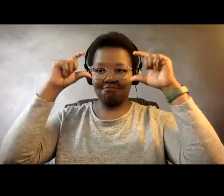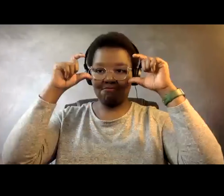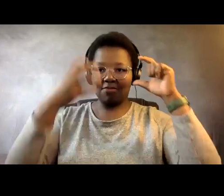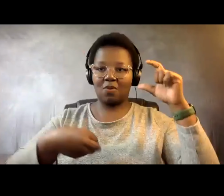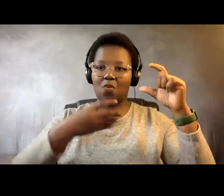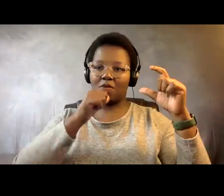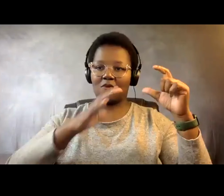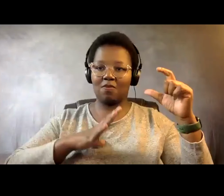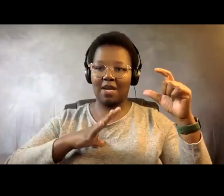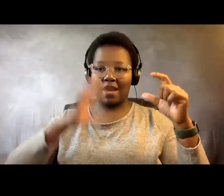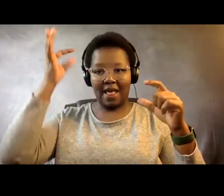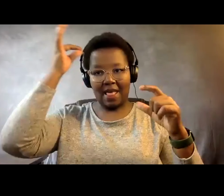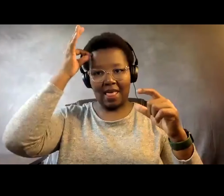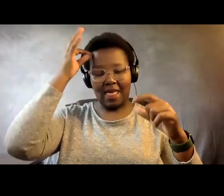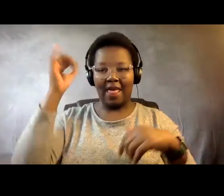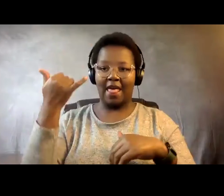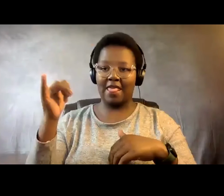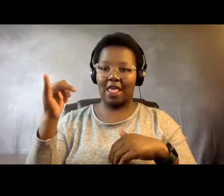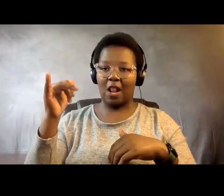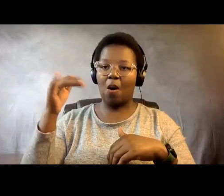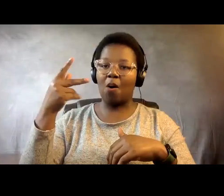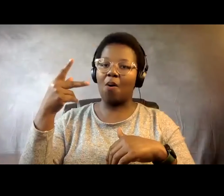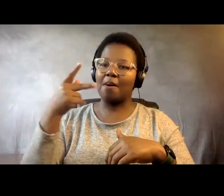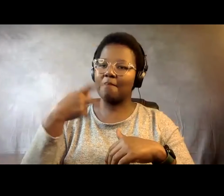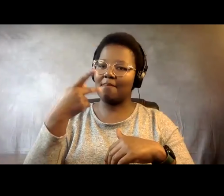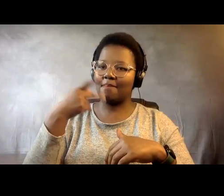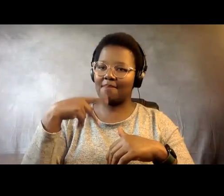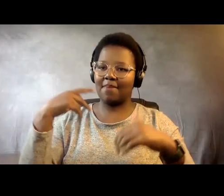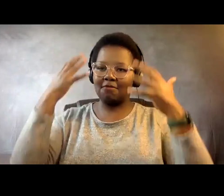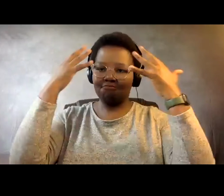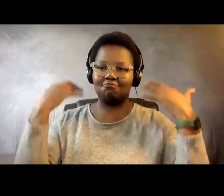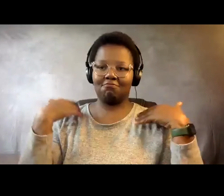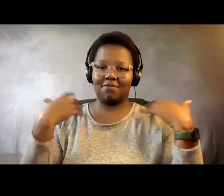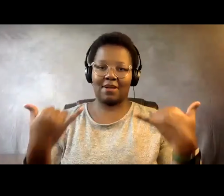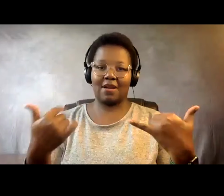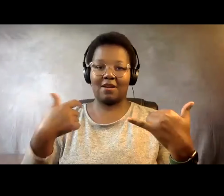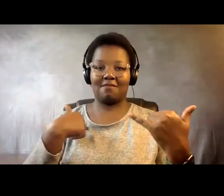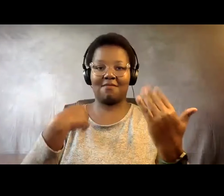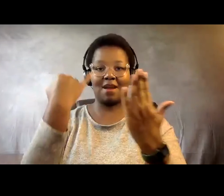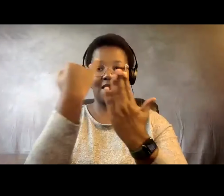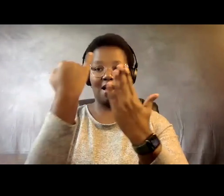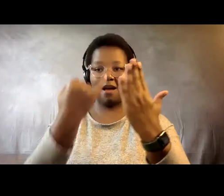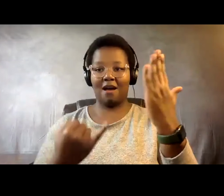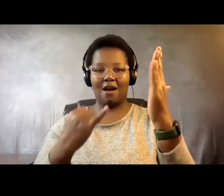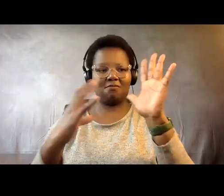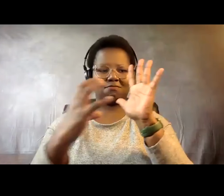and there's some artwork on my slides, currently, that is an illustration of myself. I'm French